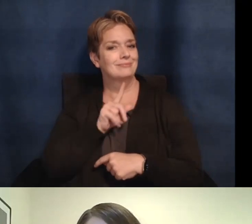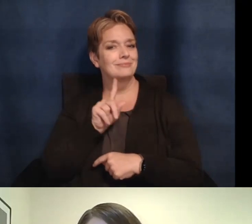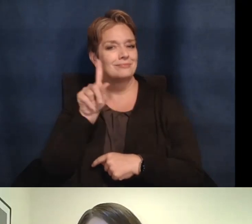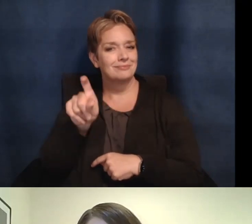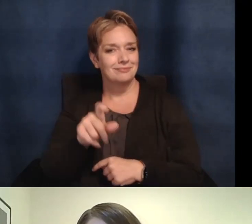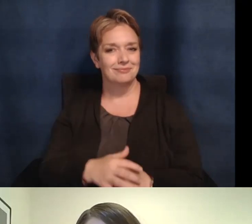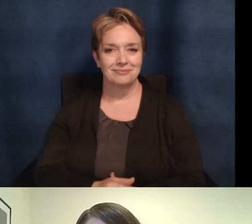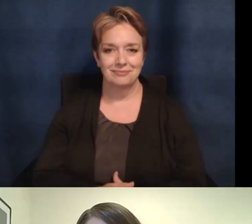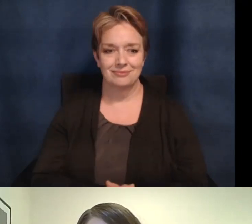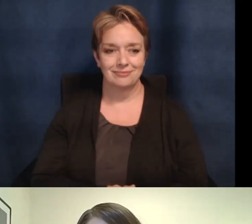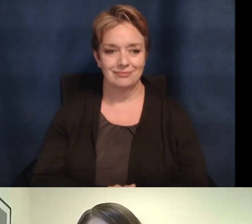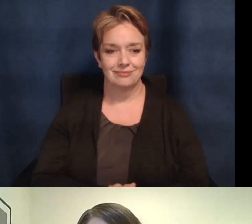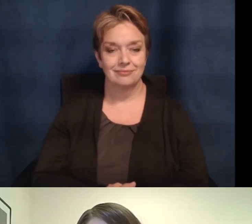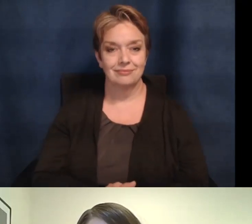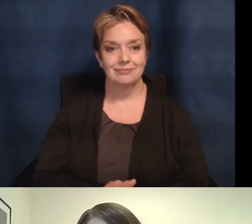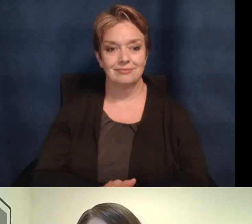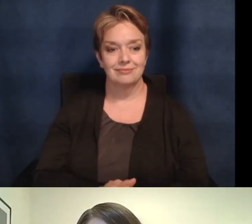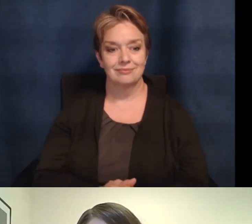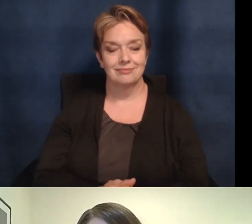I love the live stream of the Abiquiú garden.